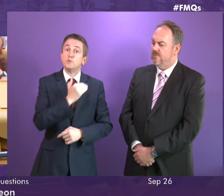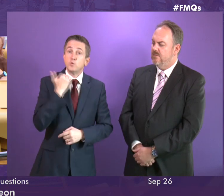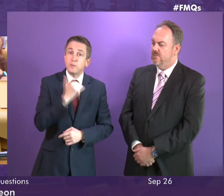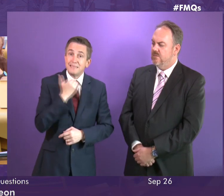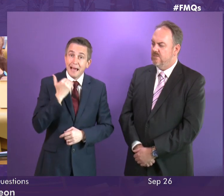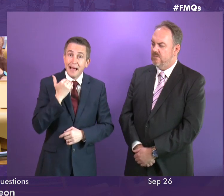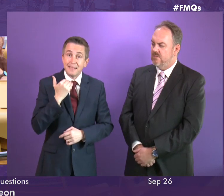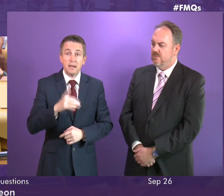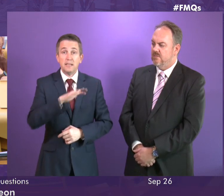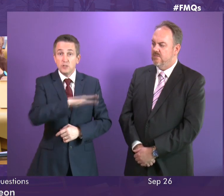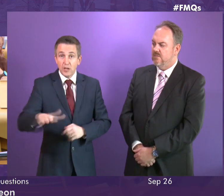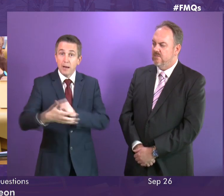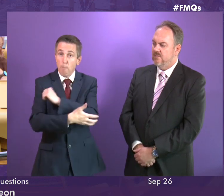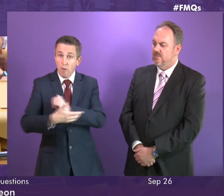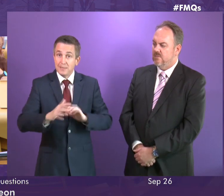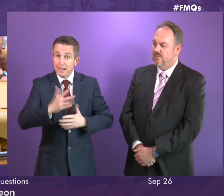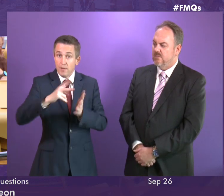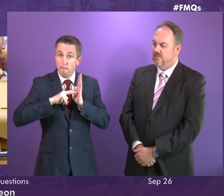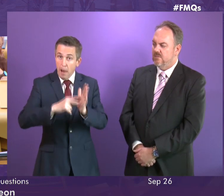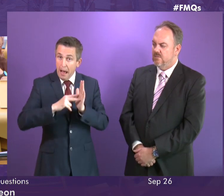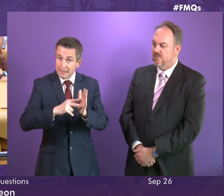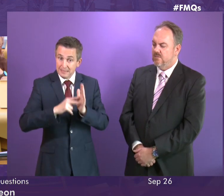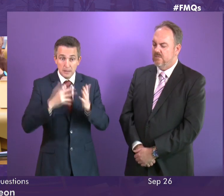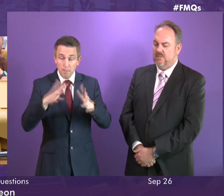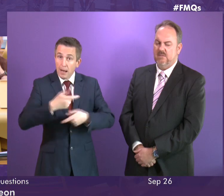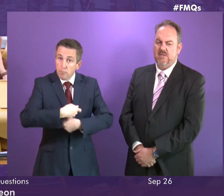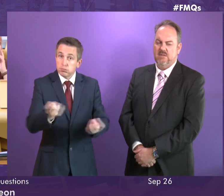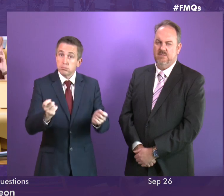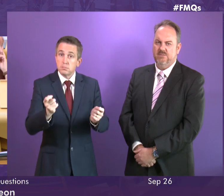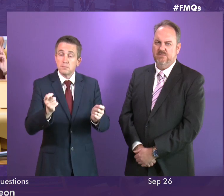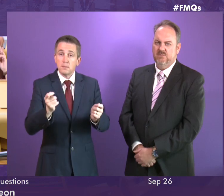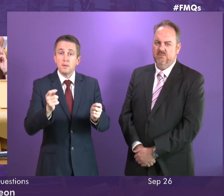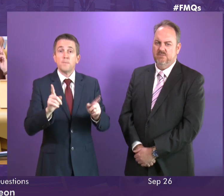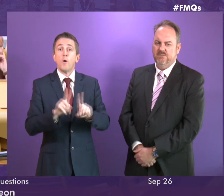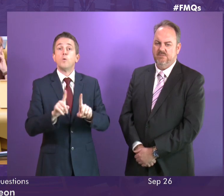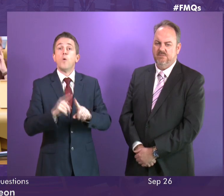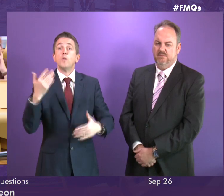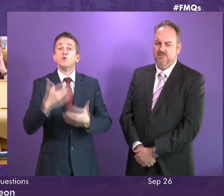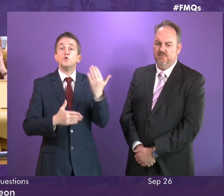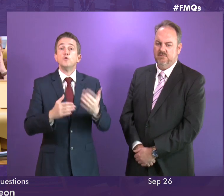tackling child poverty delivery plan outlines the actions that we are taking to eradicate child poverty, including the introduction by the end of 2022 of the new Scottish child